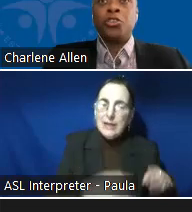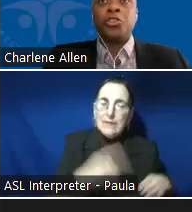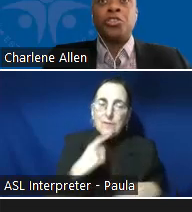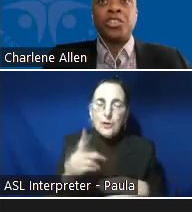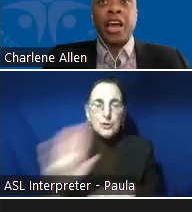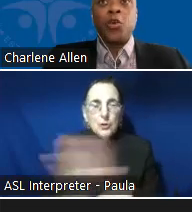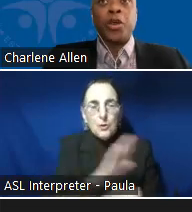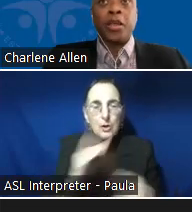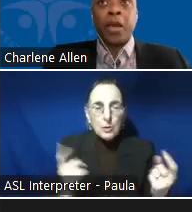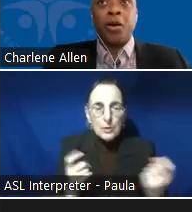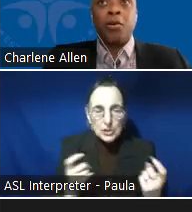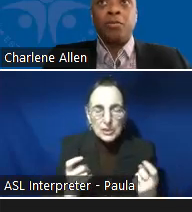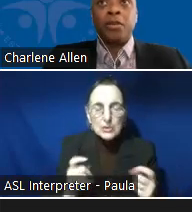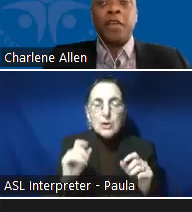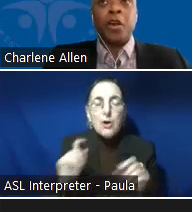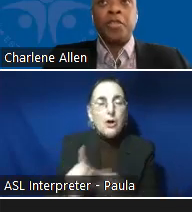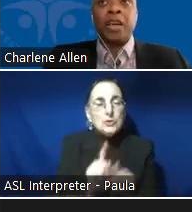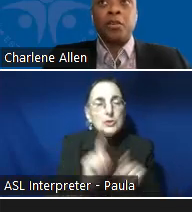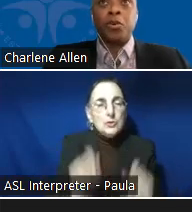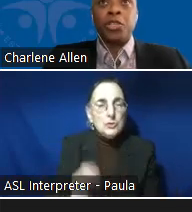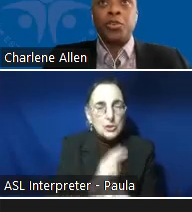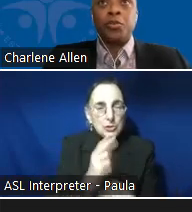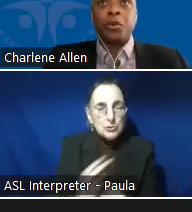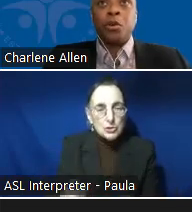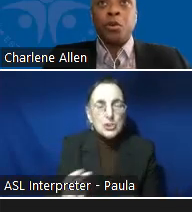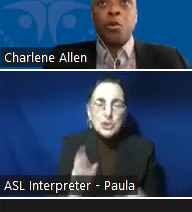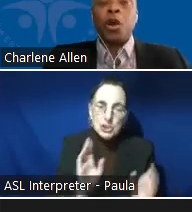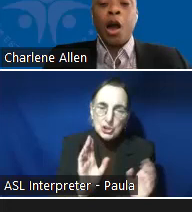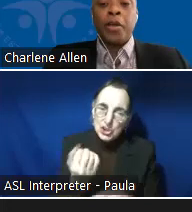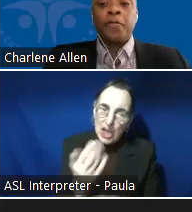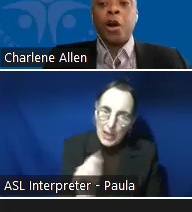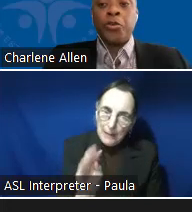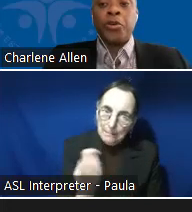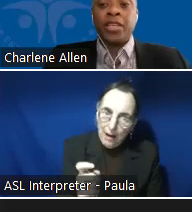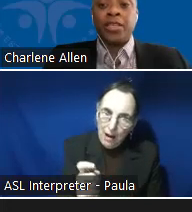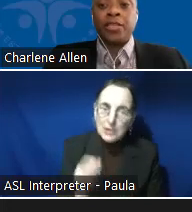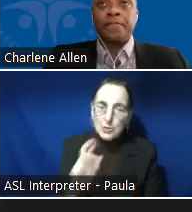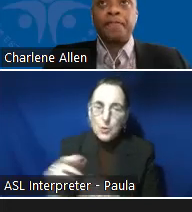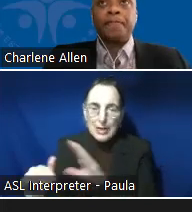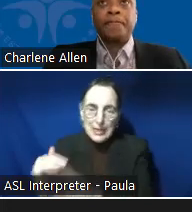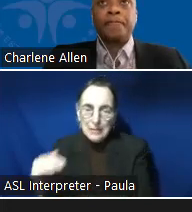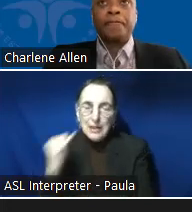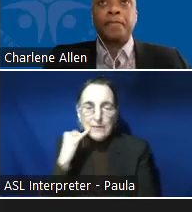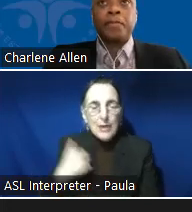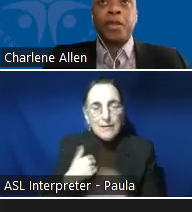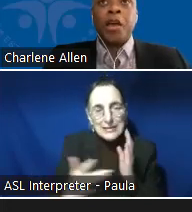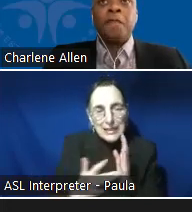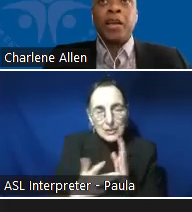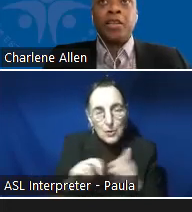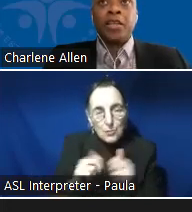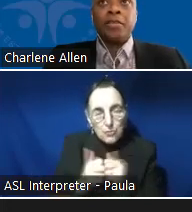use the chat or email if you have a technical issue or comment for other attendees. Finally,